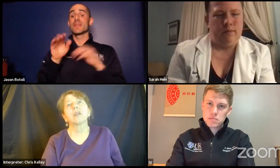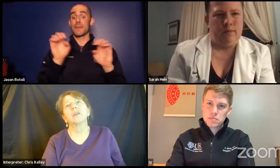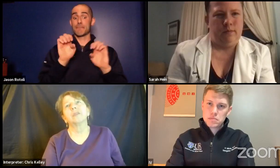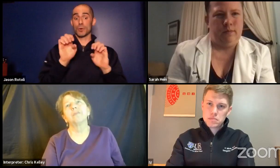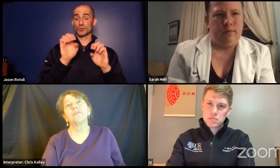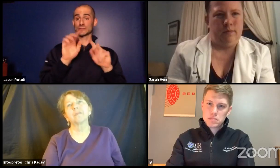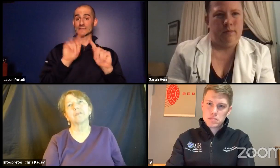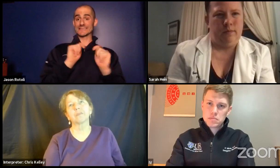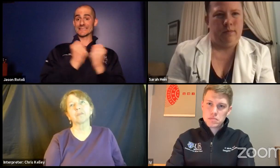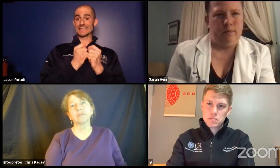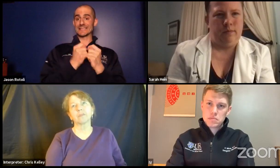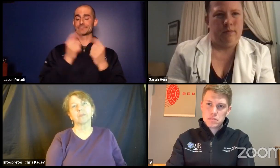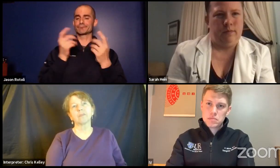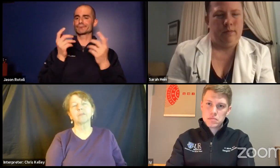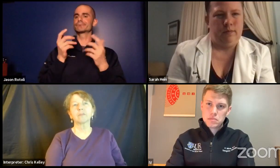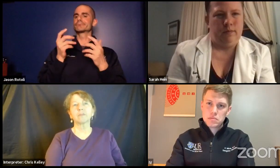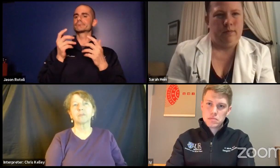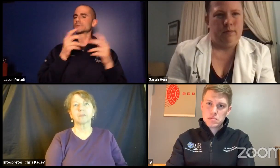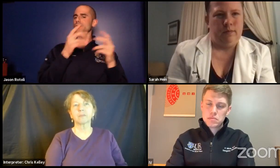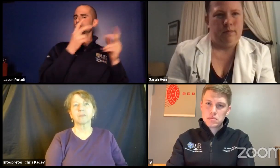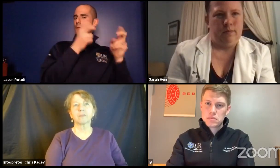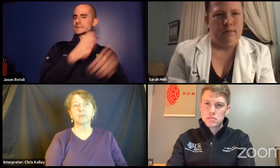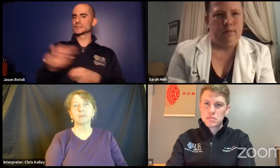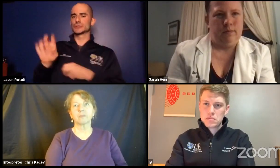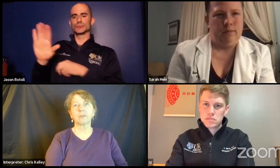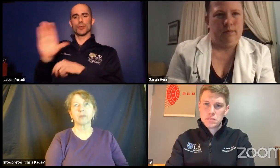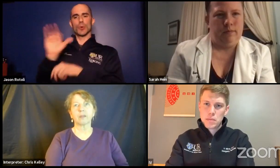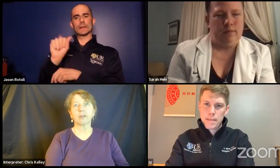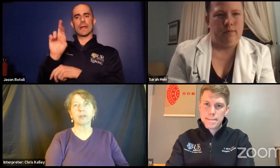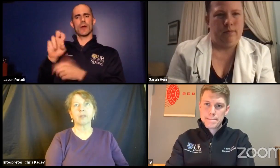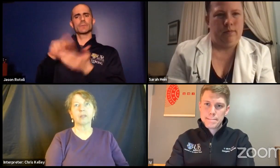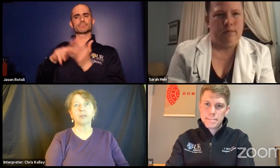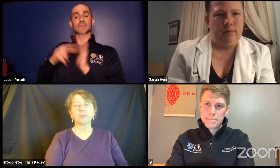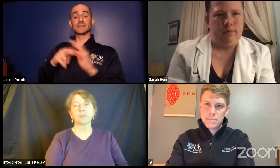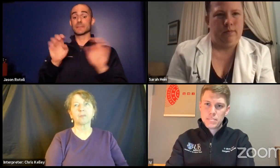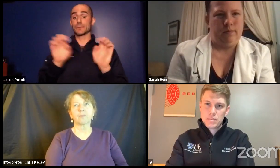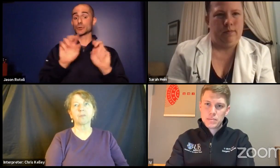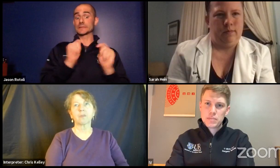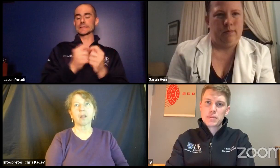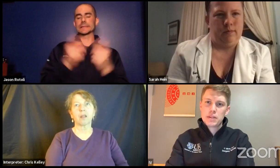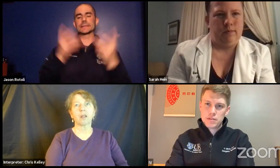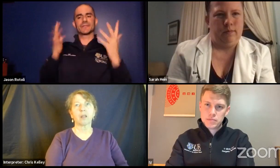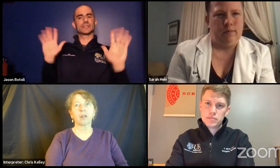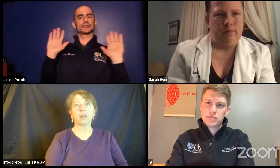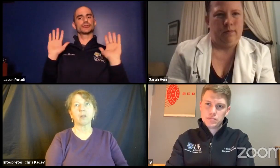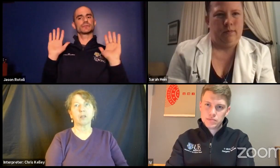they do to try and make sure that everything is taken care of. If we do require surgery what